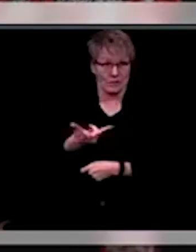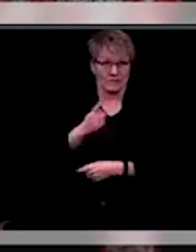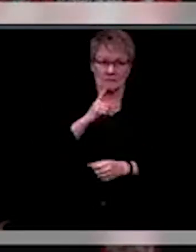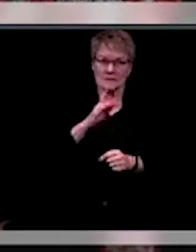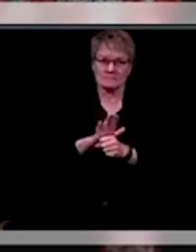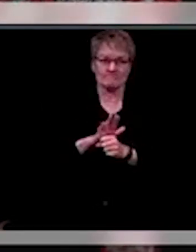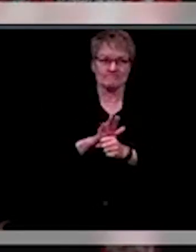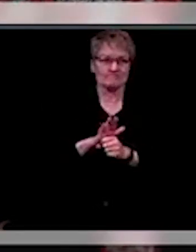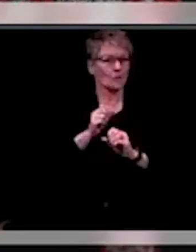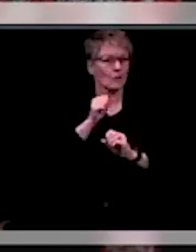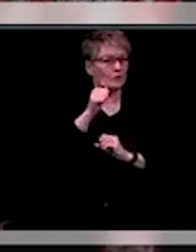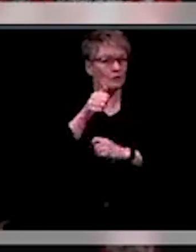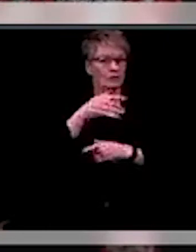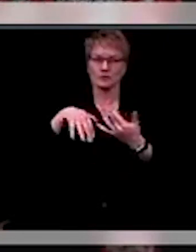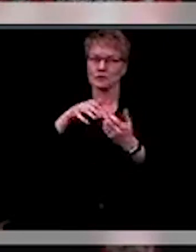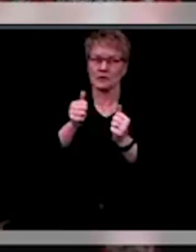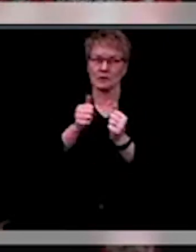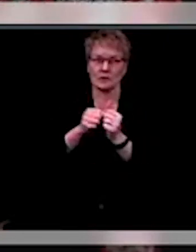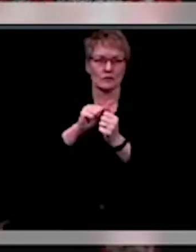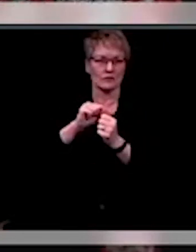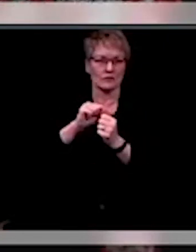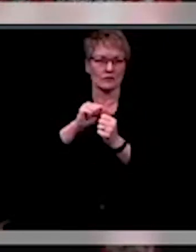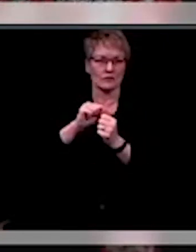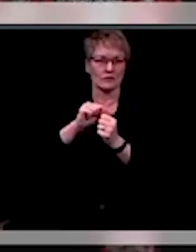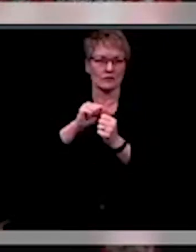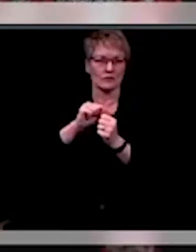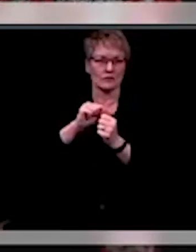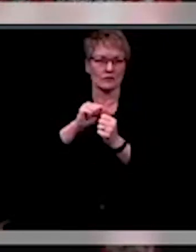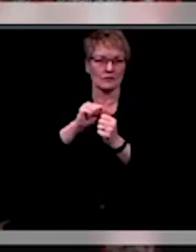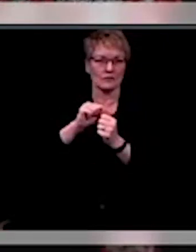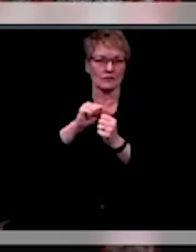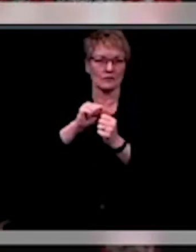they aren't exposed to other people. Limiting the number of people we're around